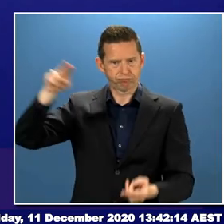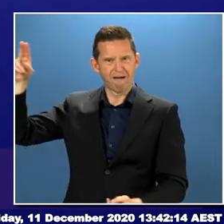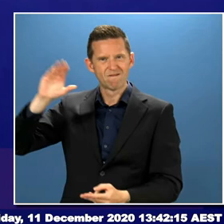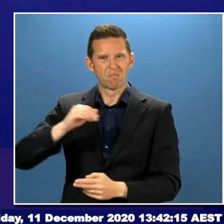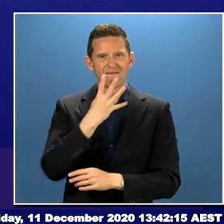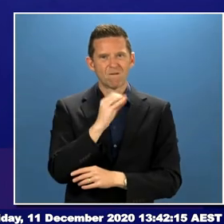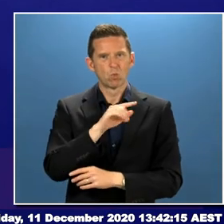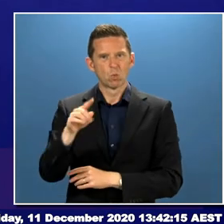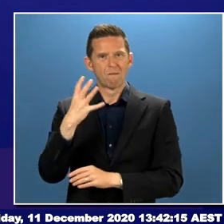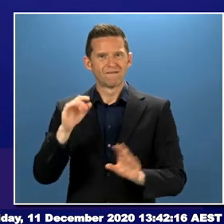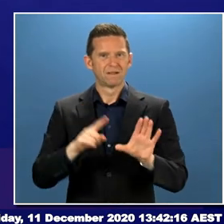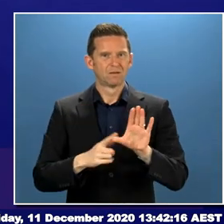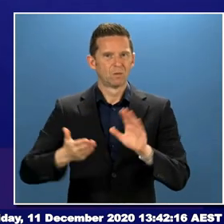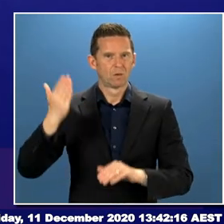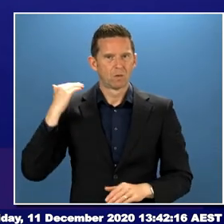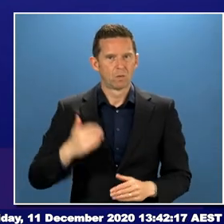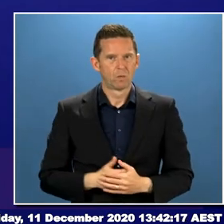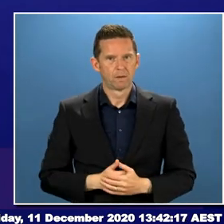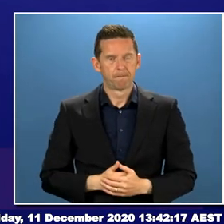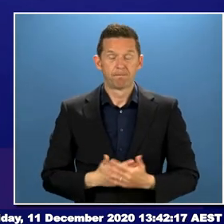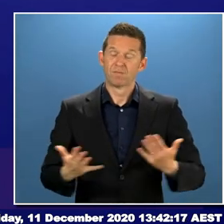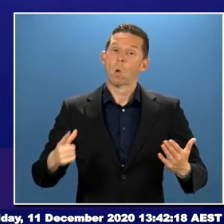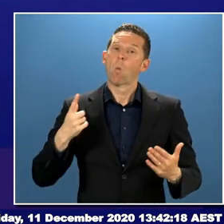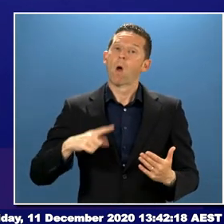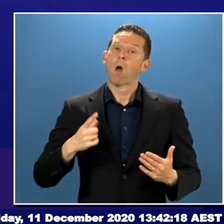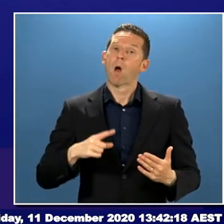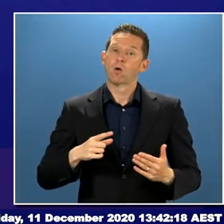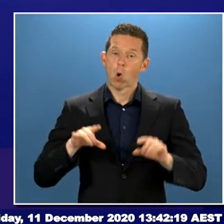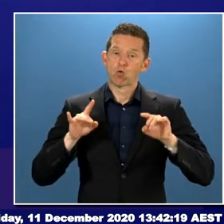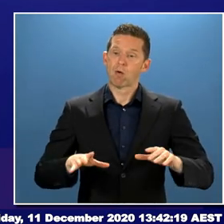This has been to the great benefit of the Australian economy, Australian